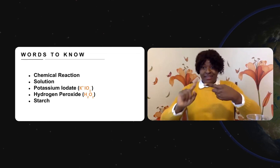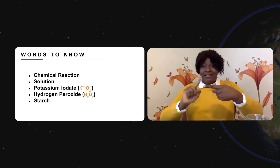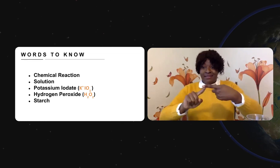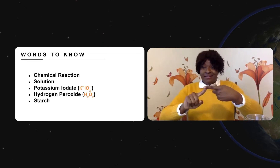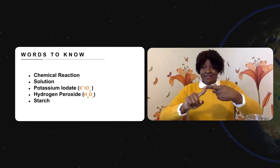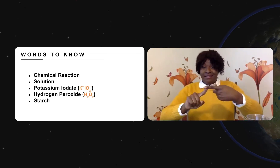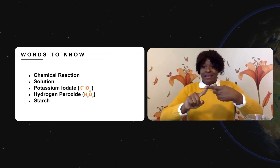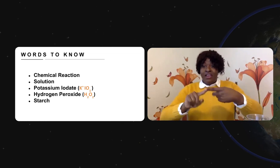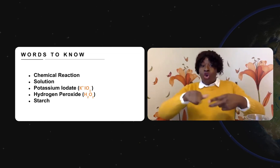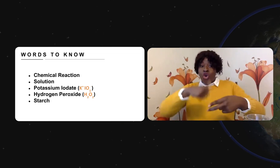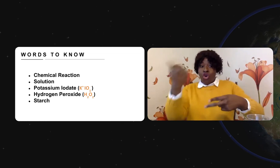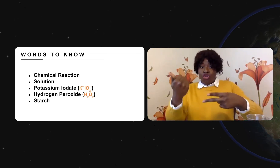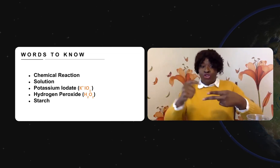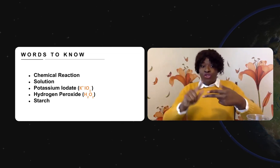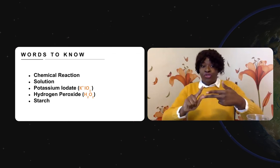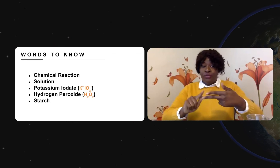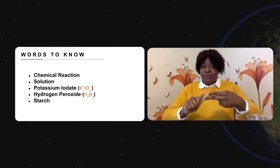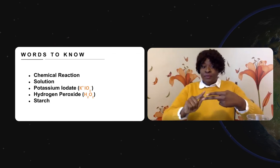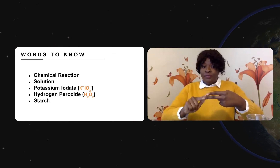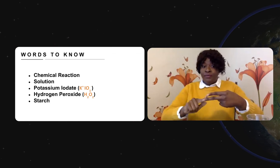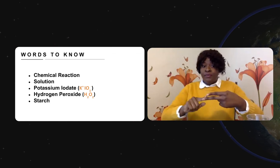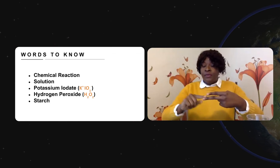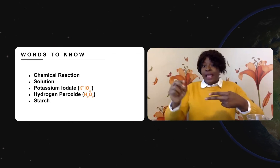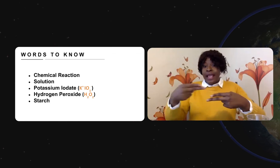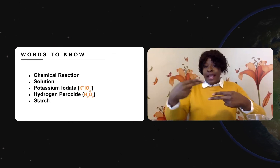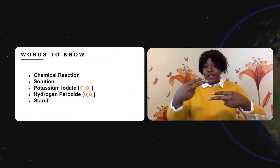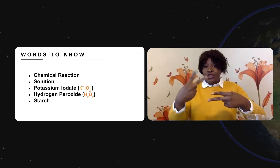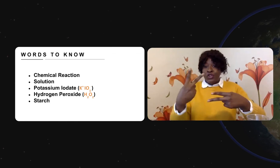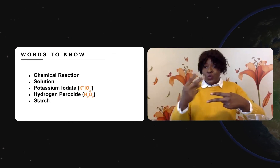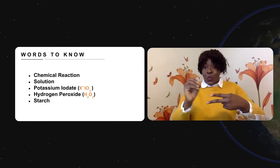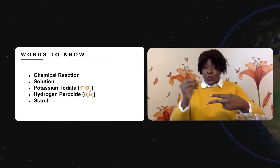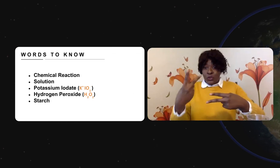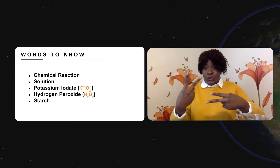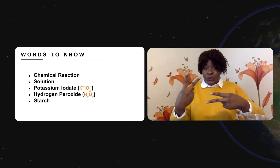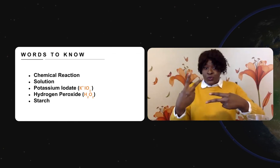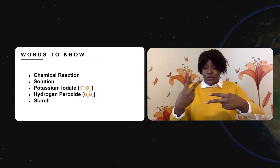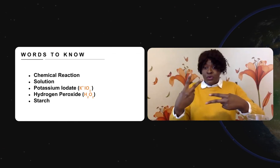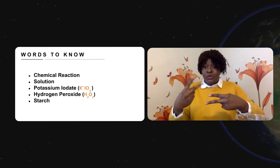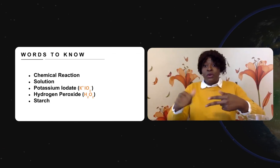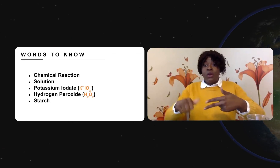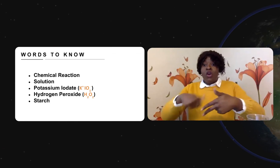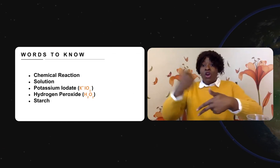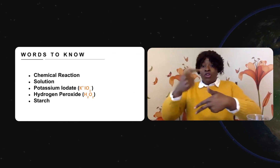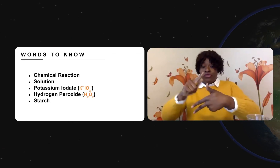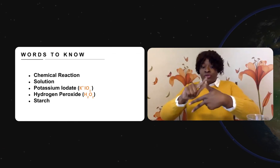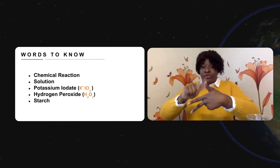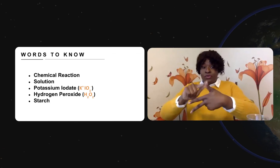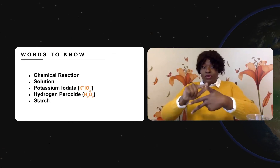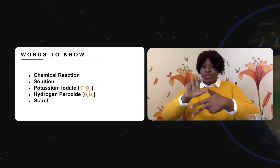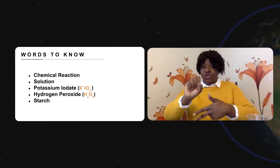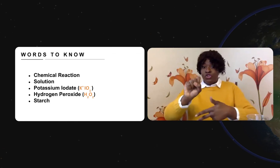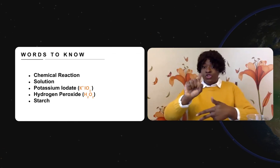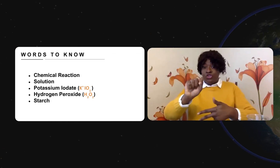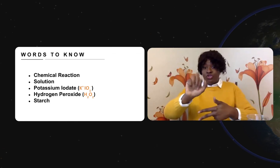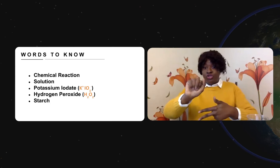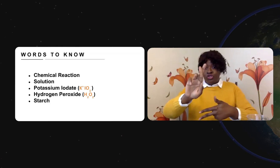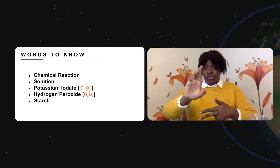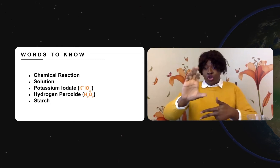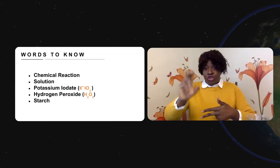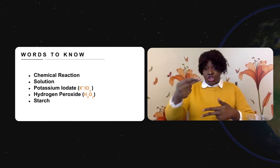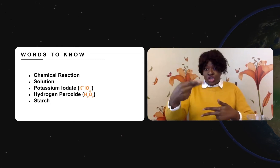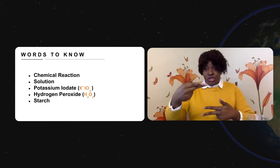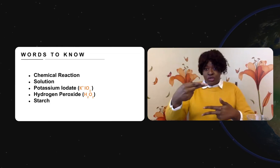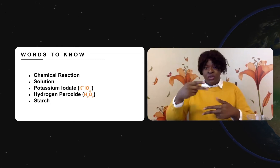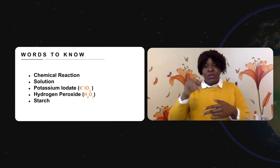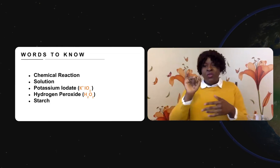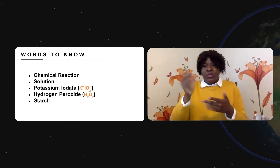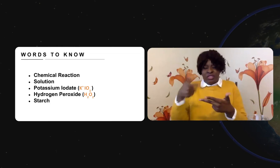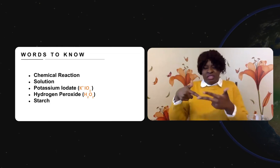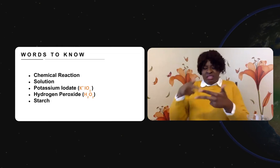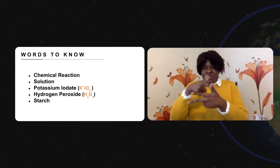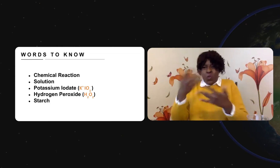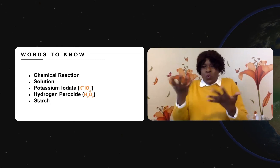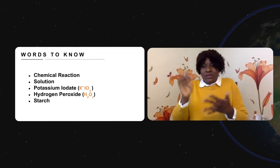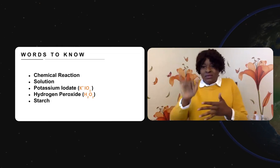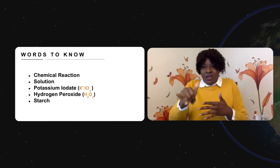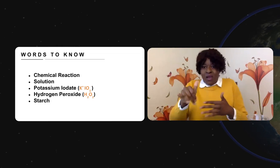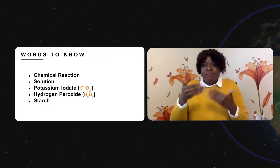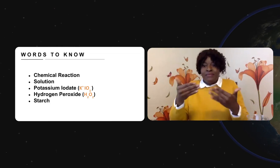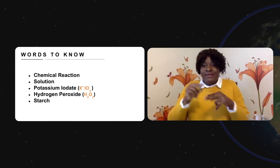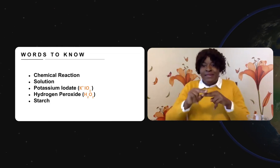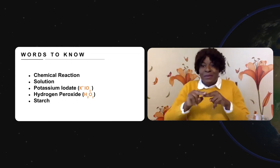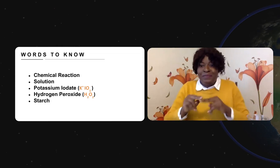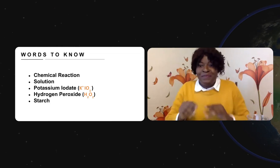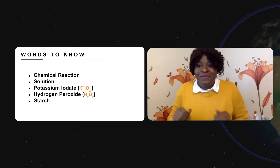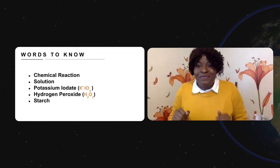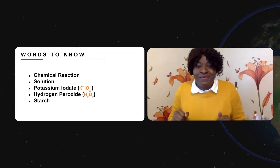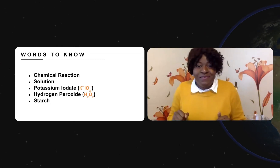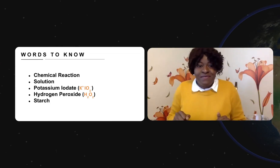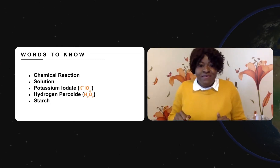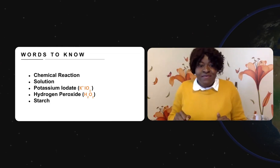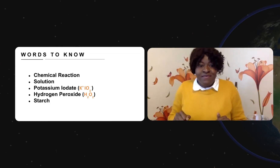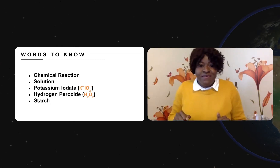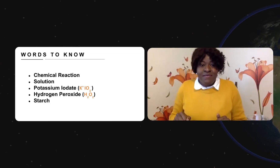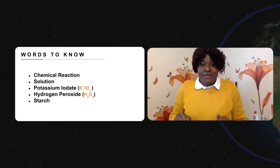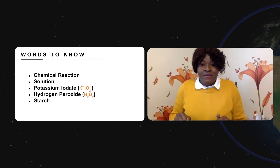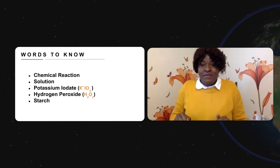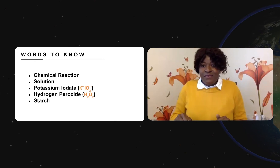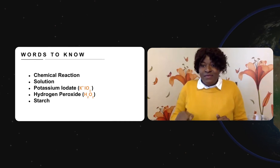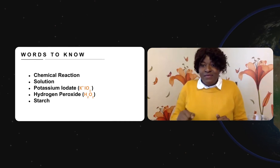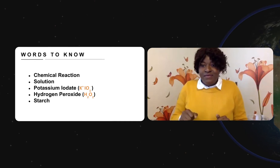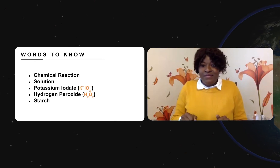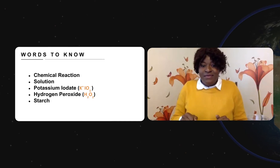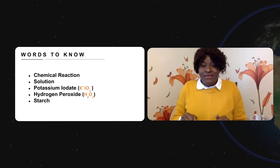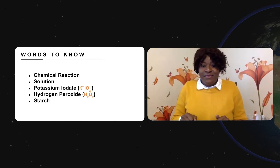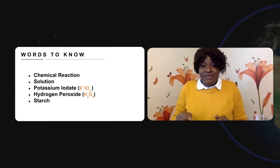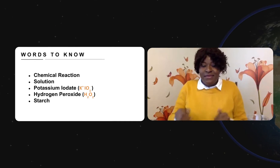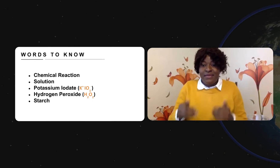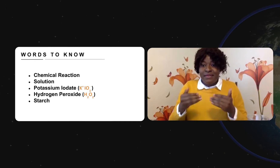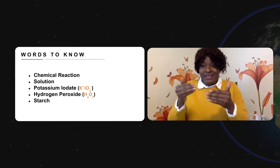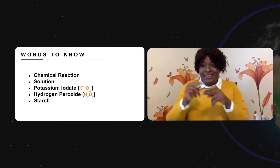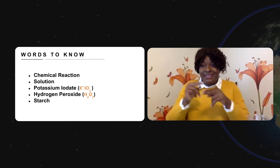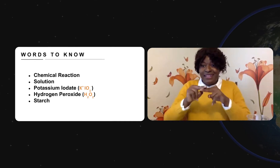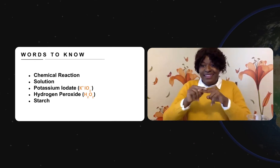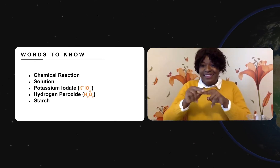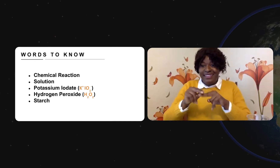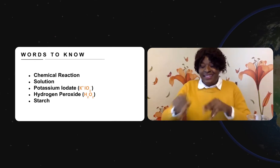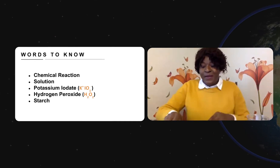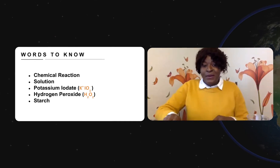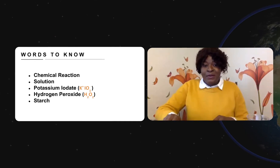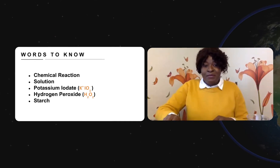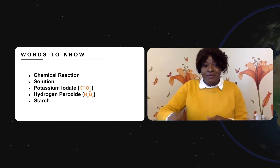For the bottom 3, the last 3 words, I'll explain on the next slide.